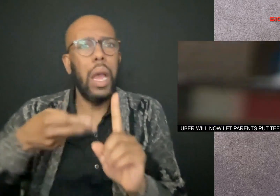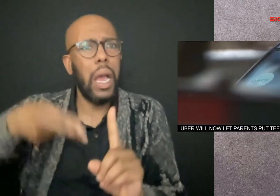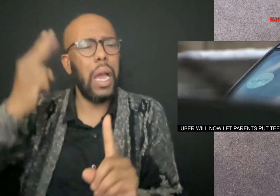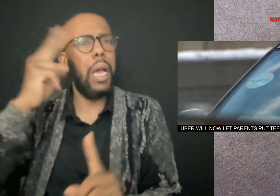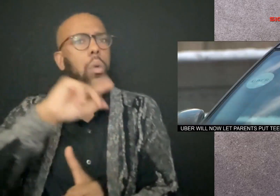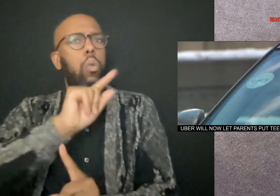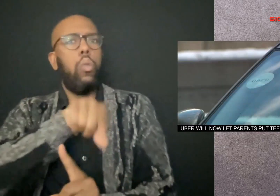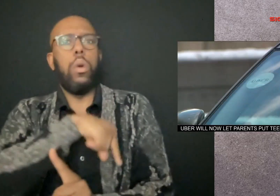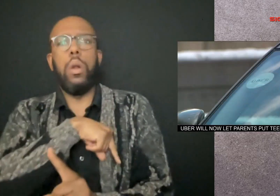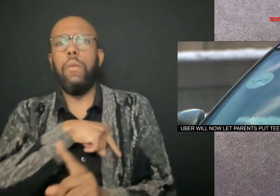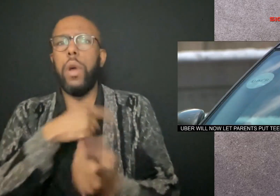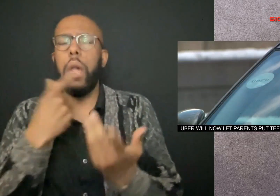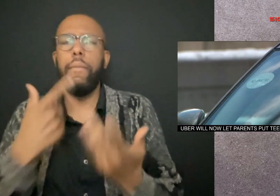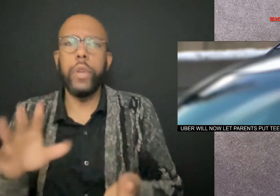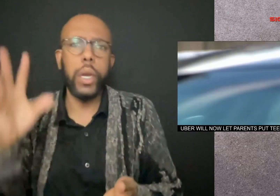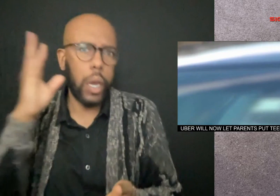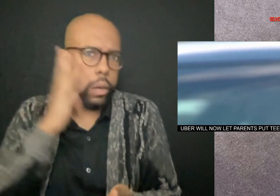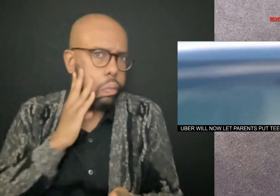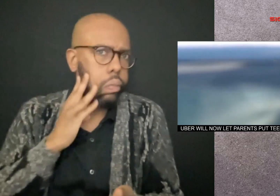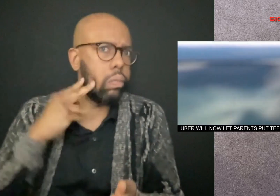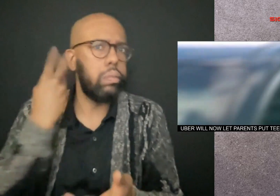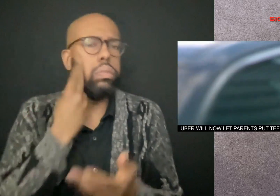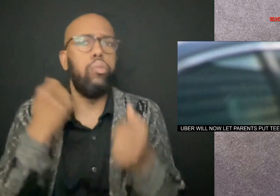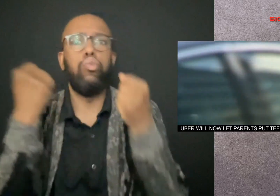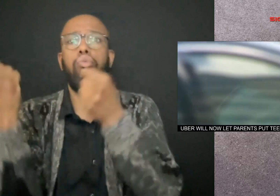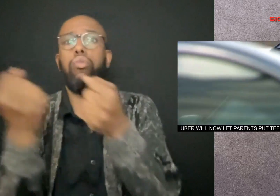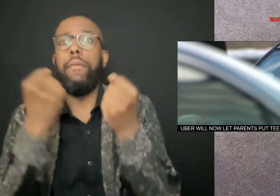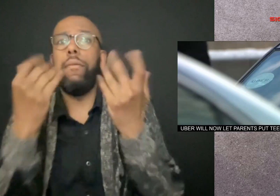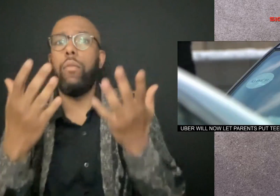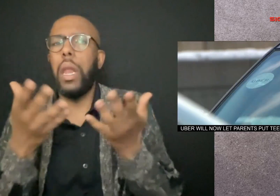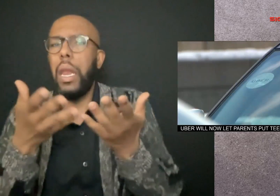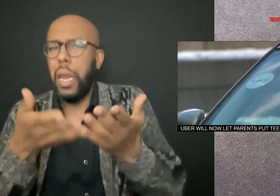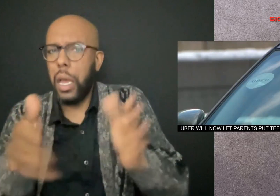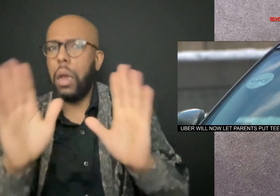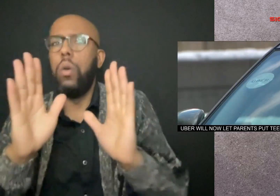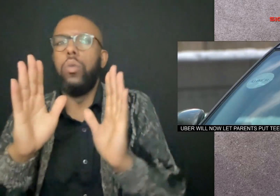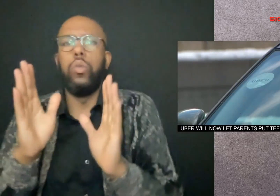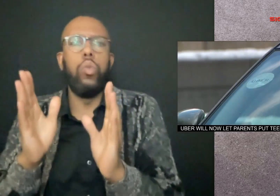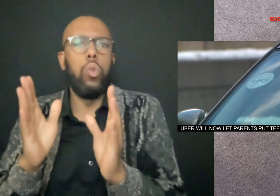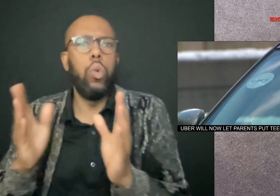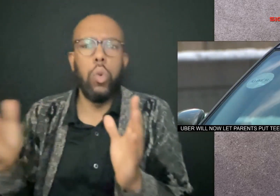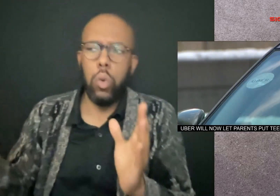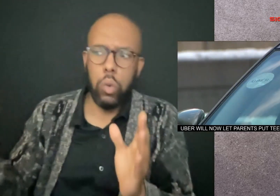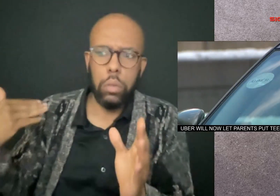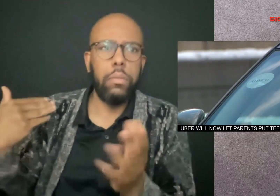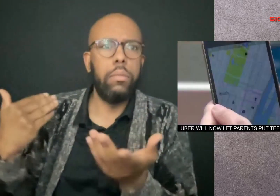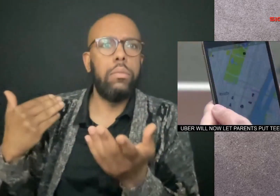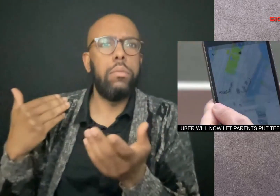Uber says only highly rated and experienced drivers will be allowed to provide rides to unaccompanied teens.